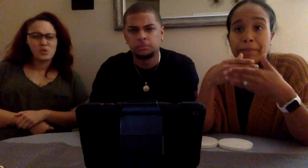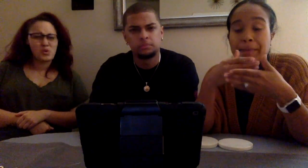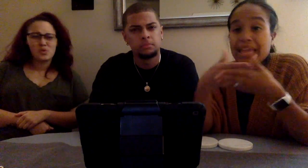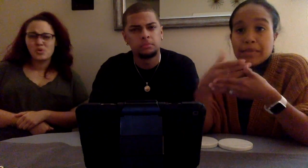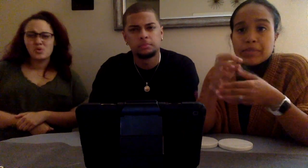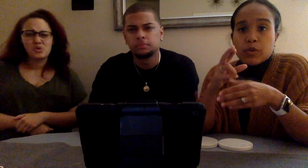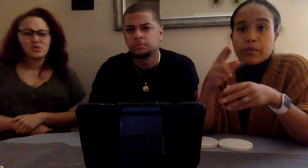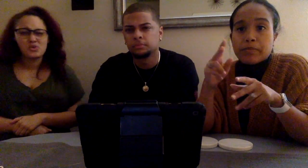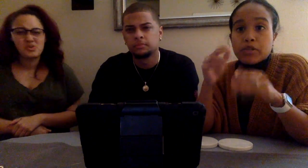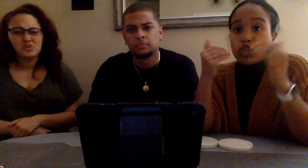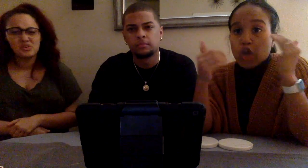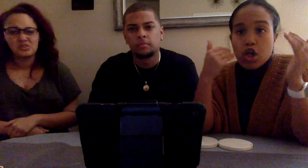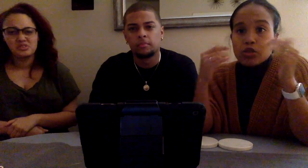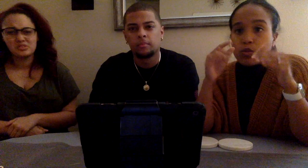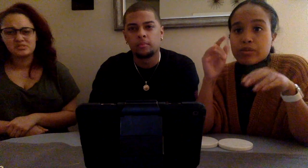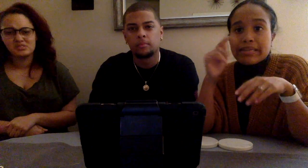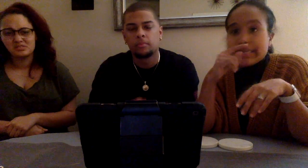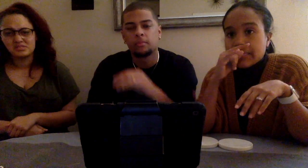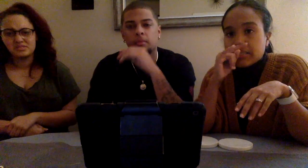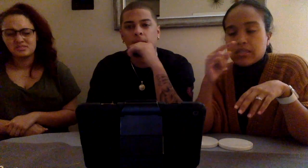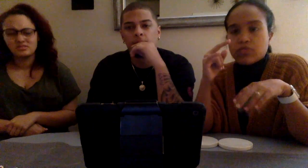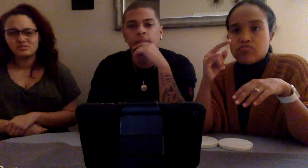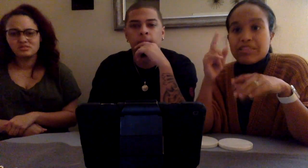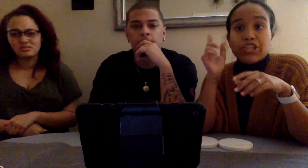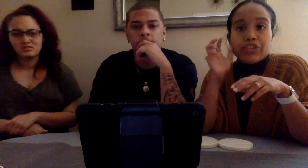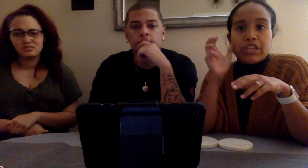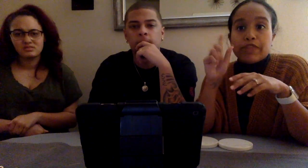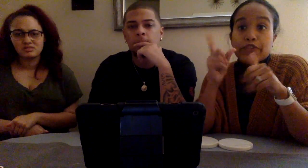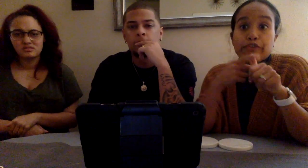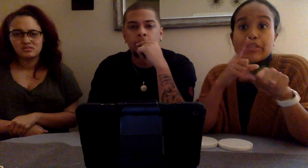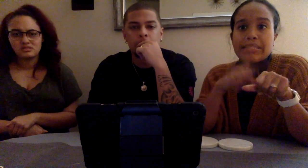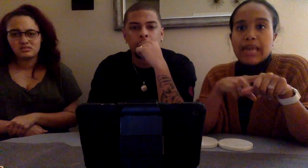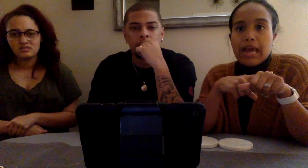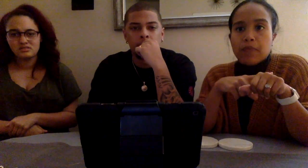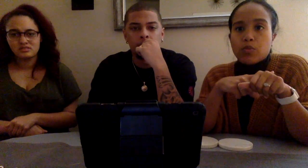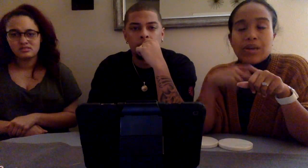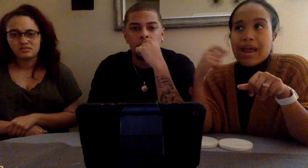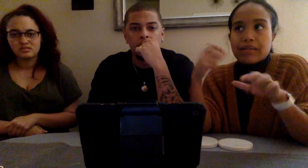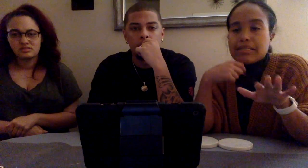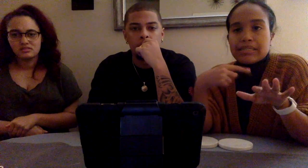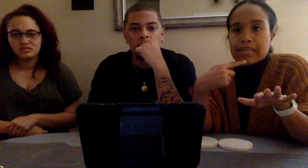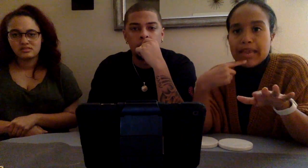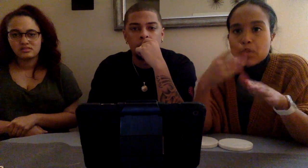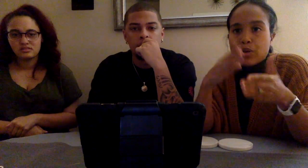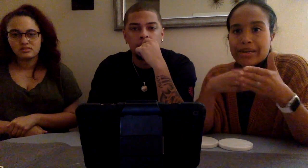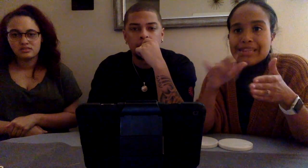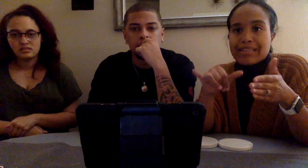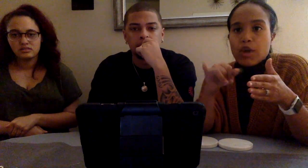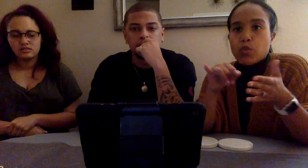babies, adults, or teenagers for being able to hear for the first time I did not said we're against that.